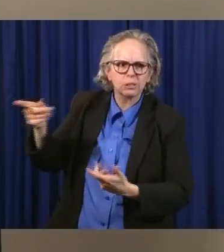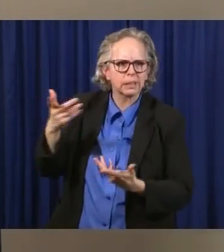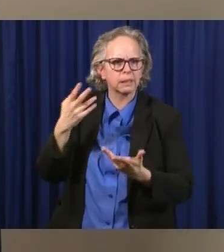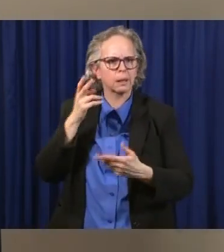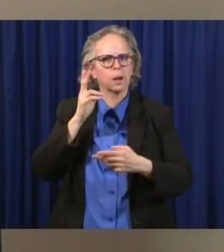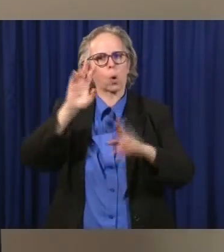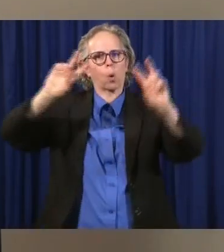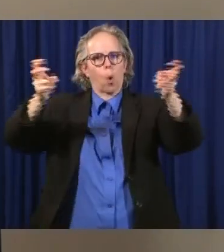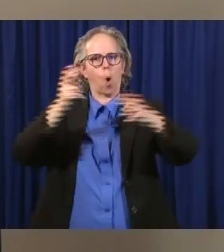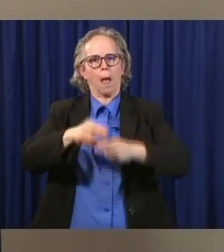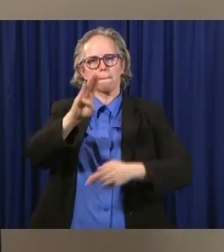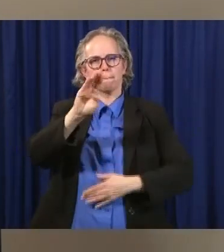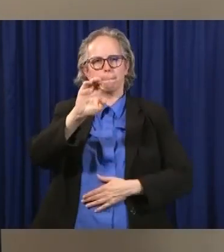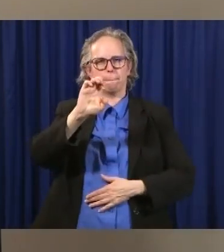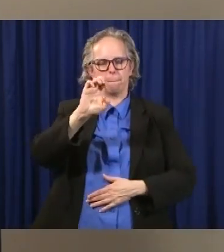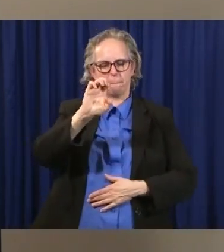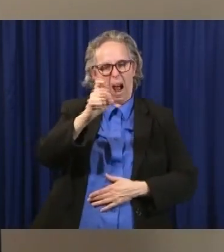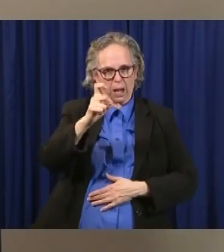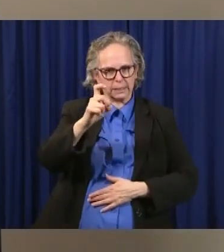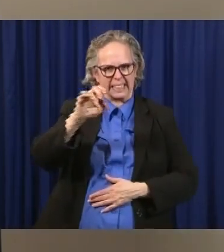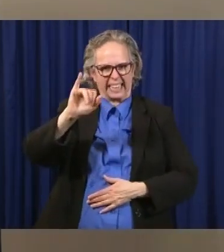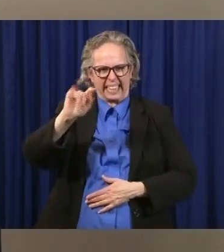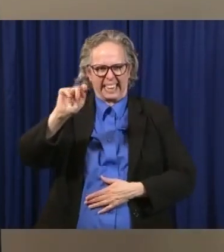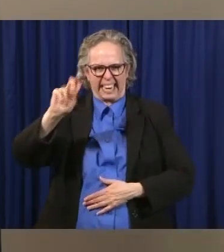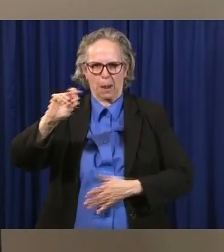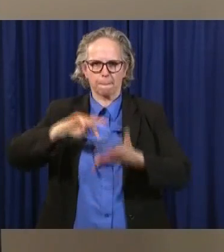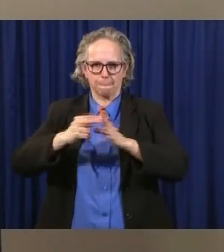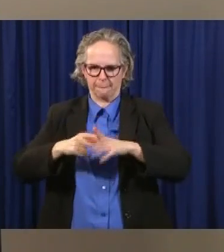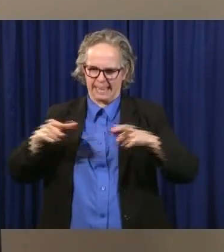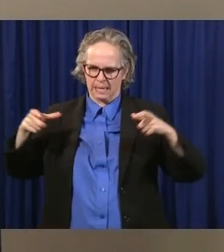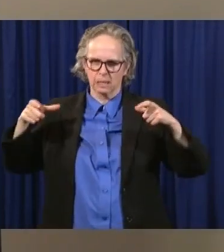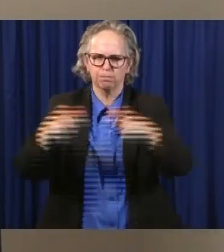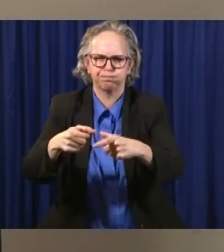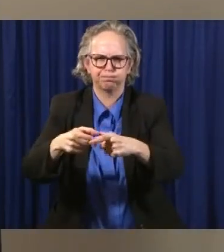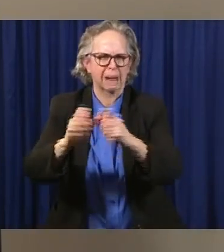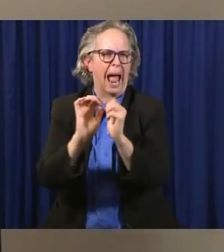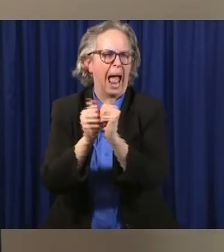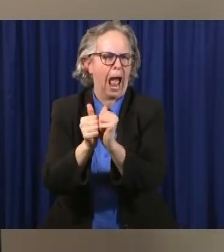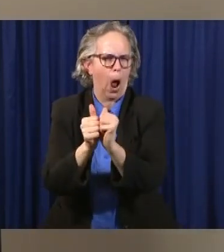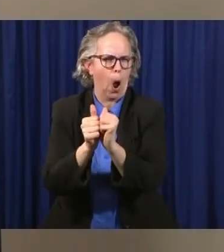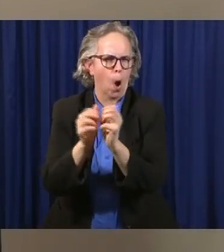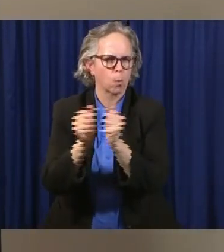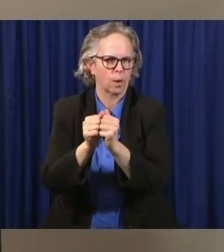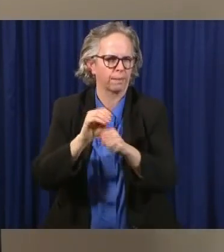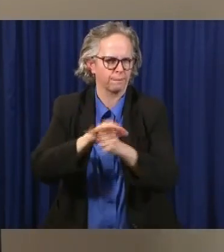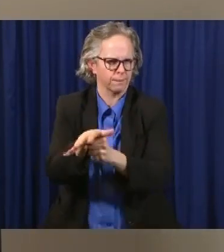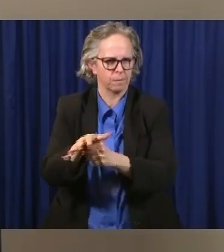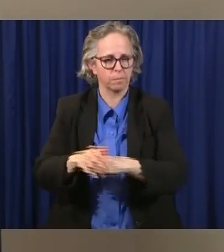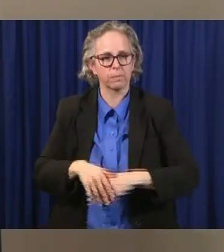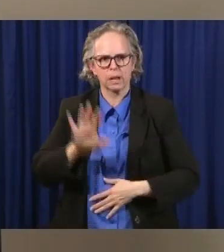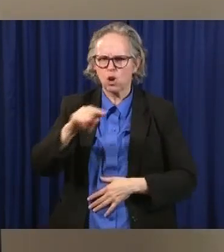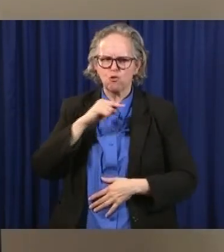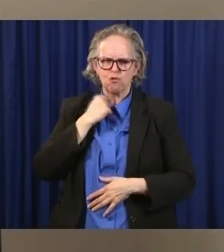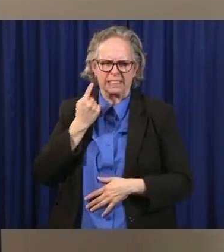THE WEBSITE. I FIND THEM INTERESTING. HE IS CALLING ABOUT BOXING IT IN. HOW WE BOX IN THIS VIRUS.